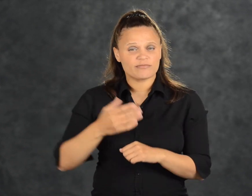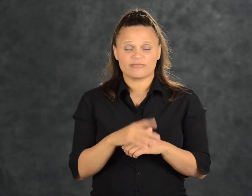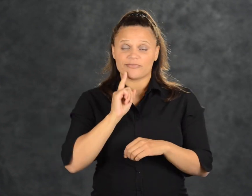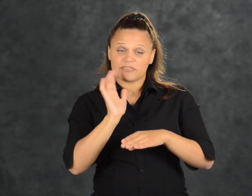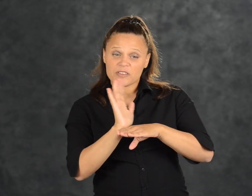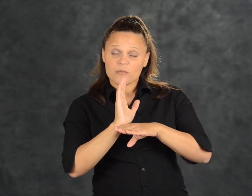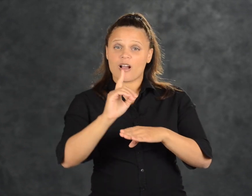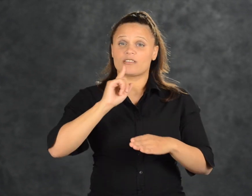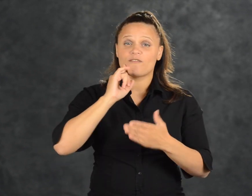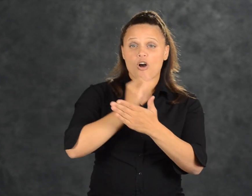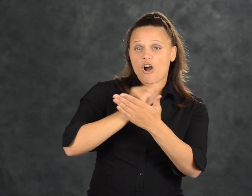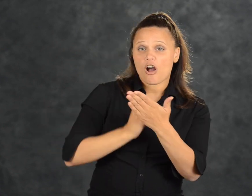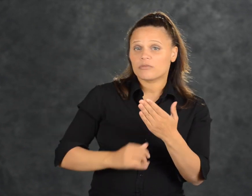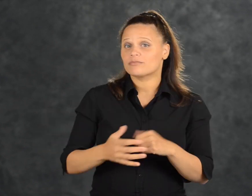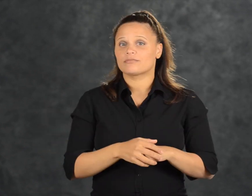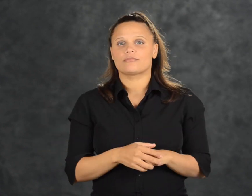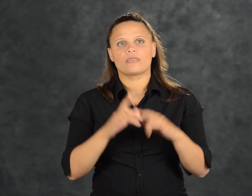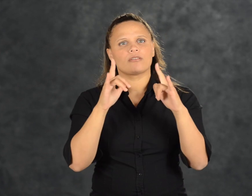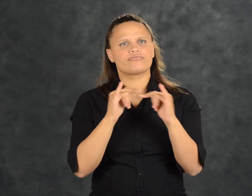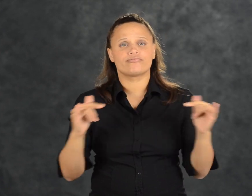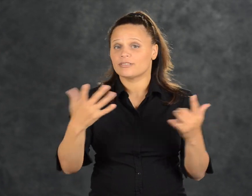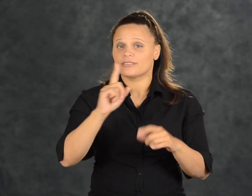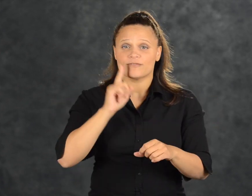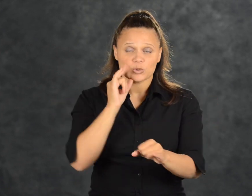which includes and are not limited to: Deaf literature, Deaf art, Deaf cinema, and Deaf schools